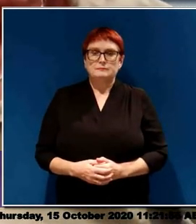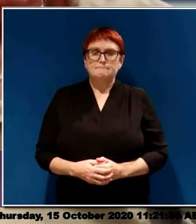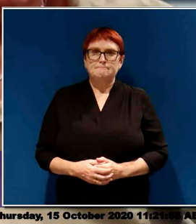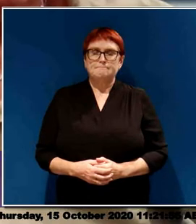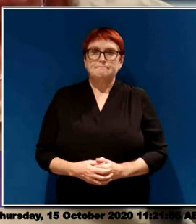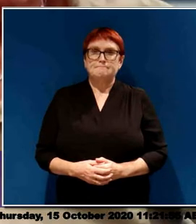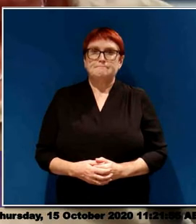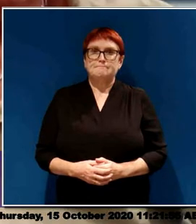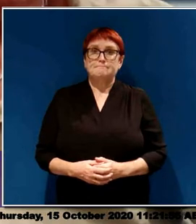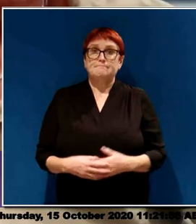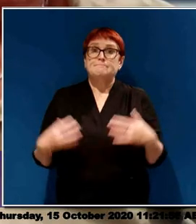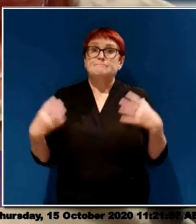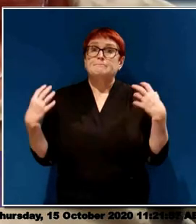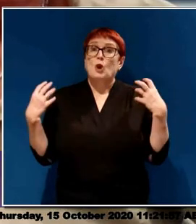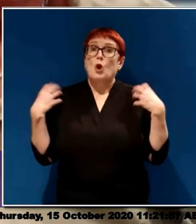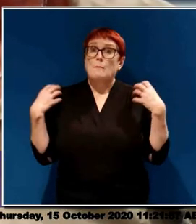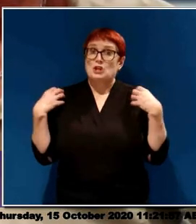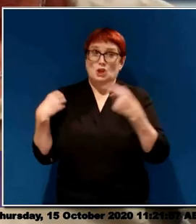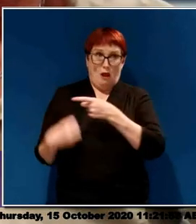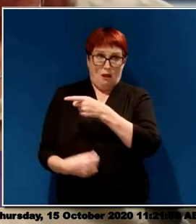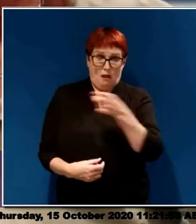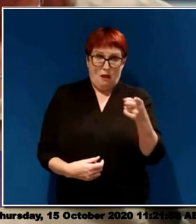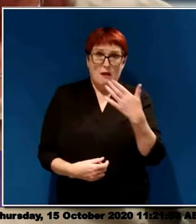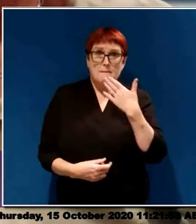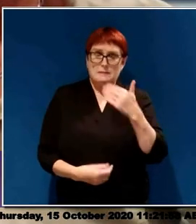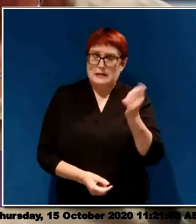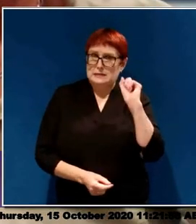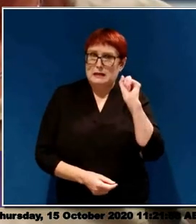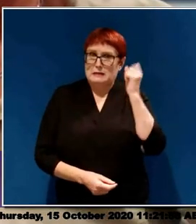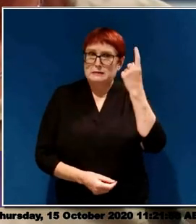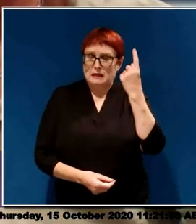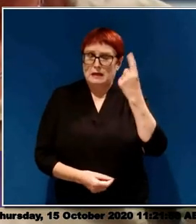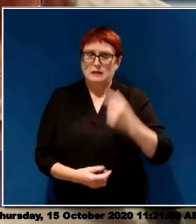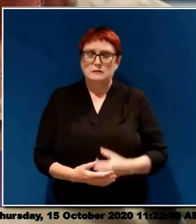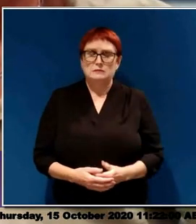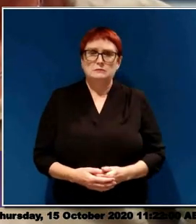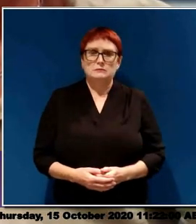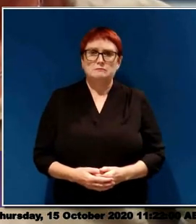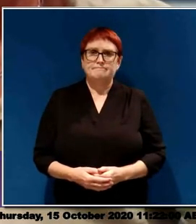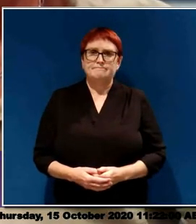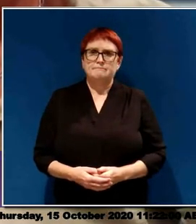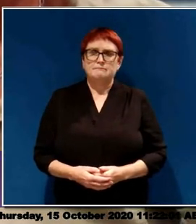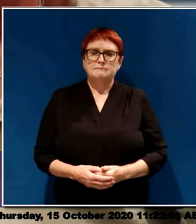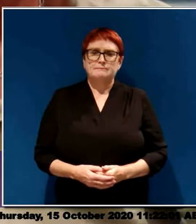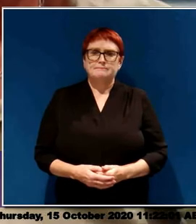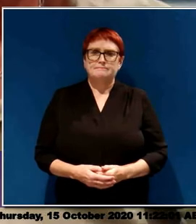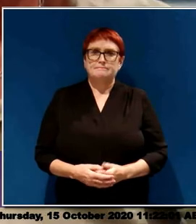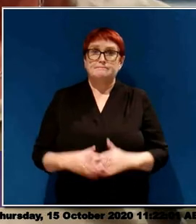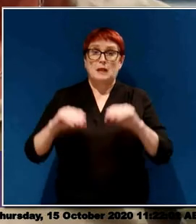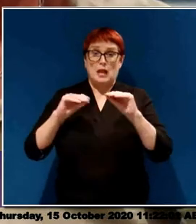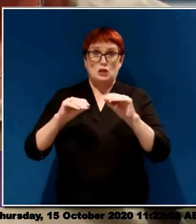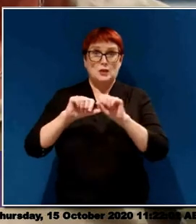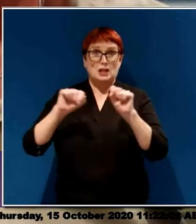that the education system doesn't work for all of these children.